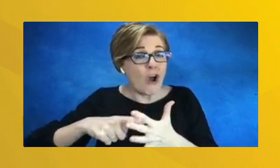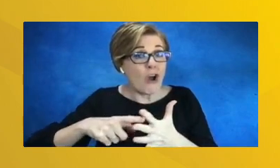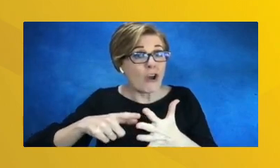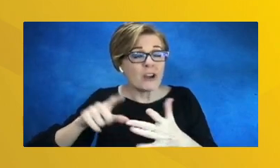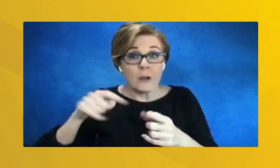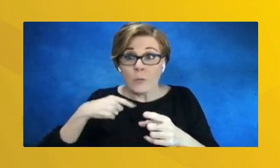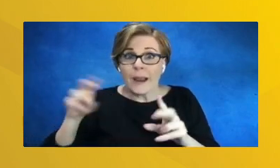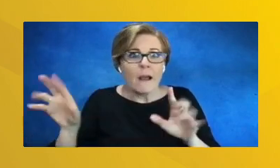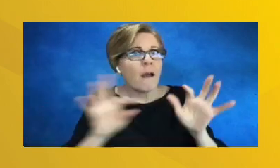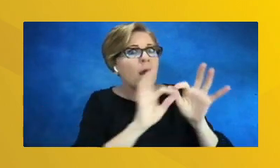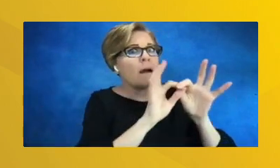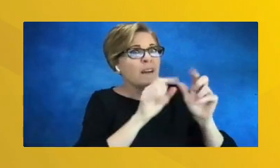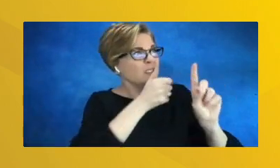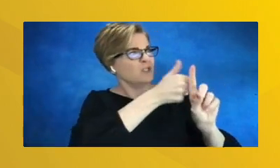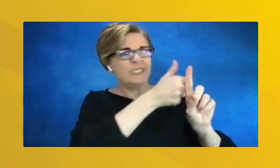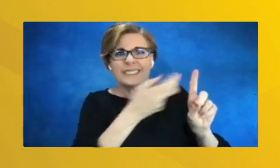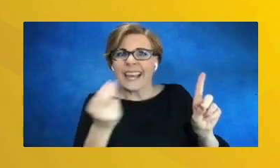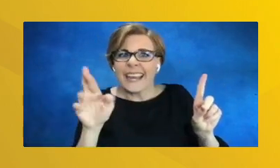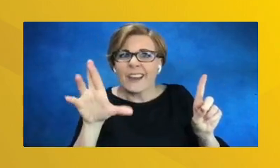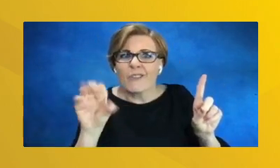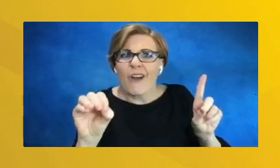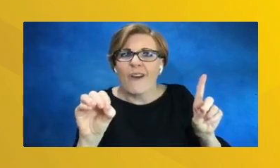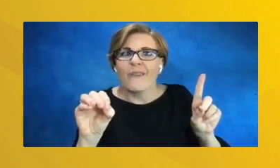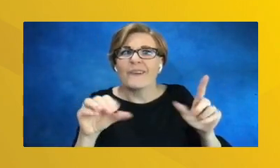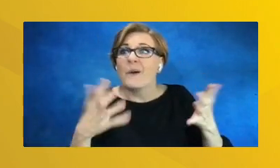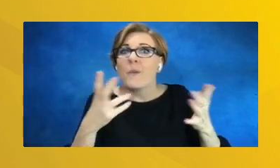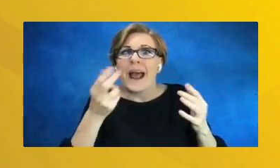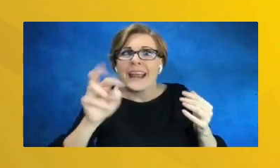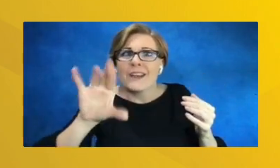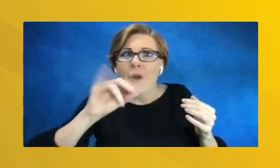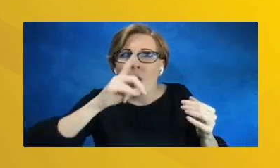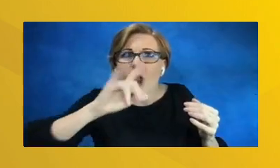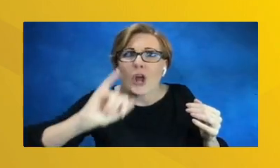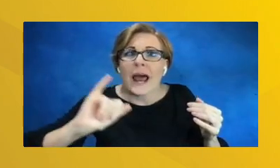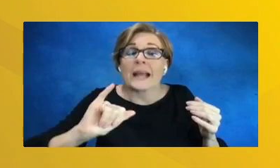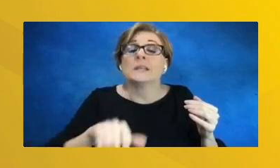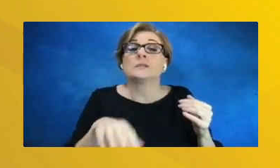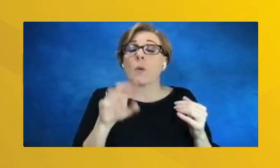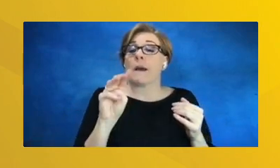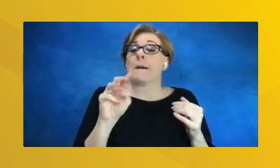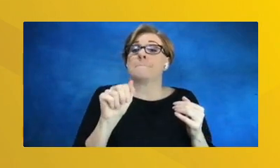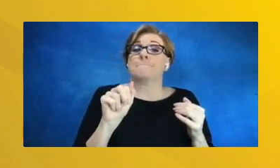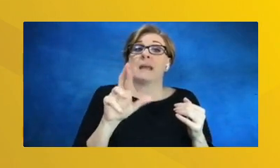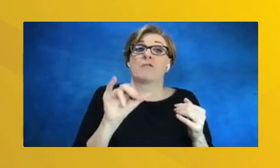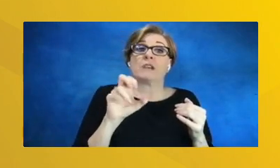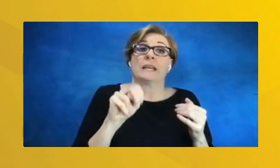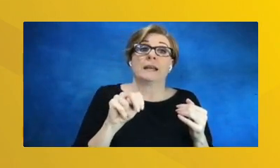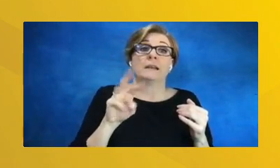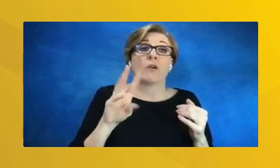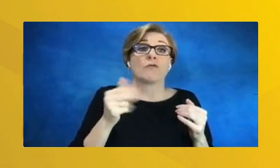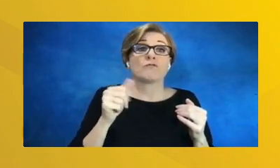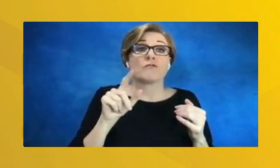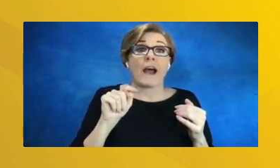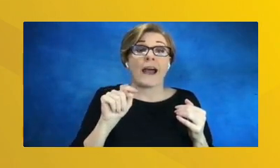What does a hero look like? Not only is Marian Wright Edelman a hero to so many of us, including me, but in her photograph